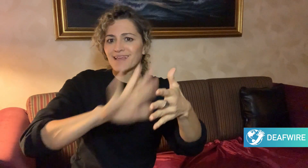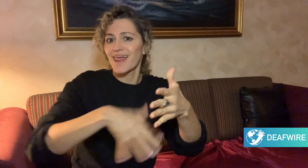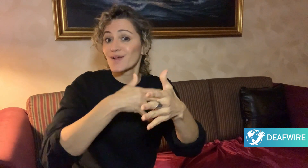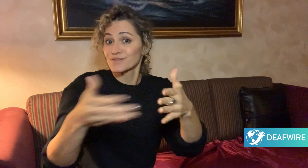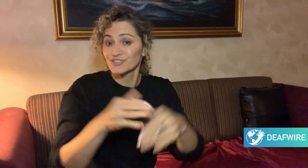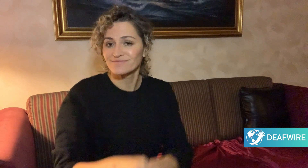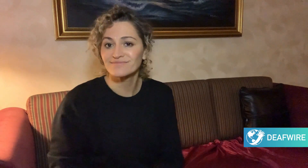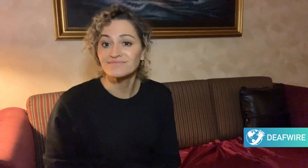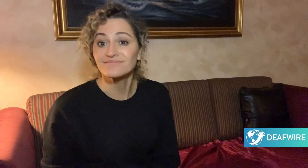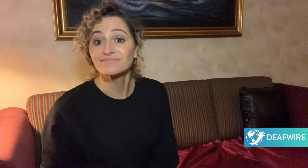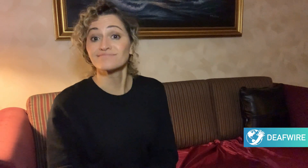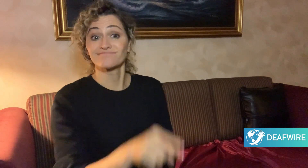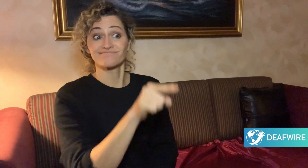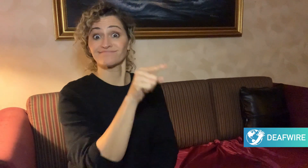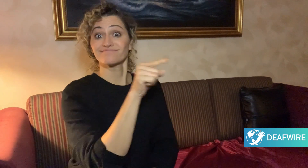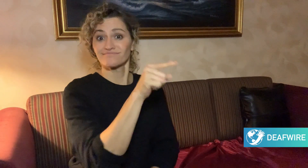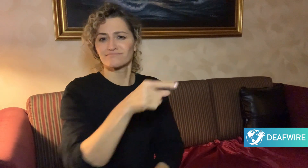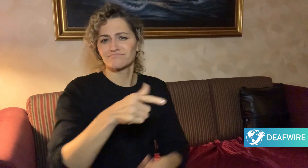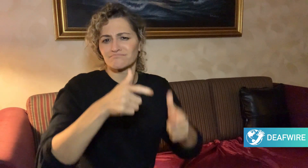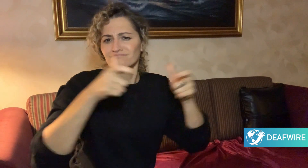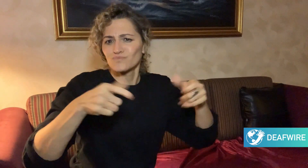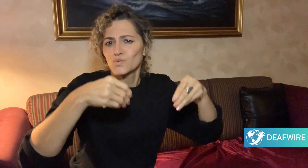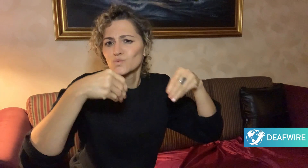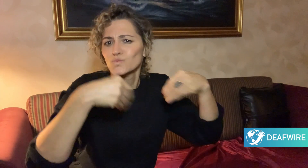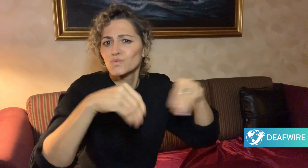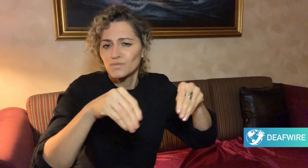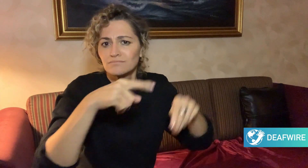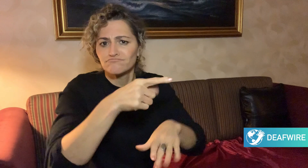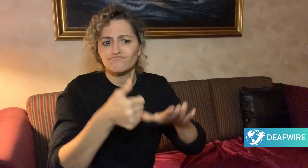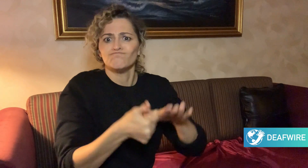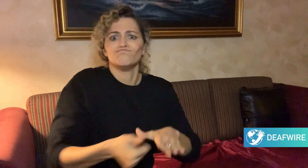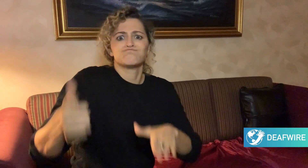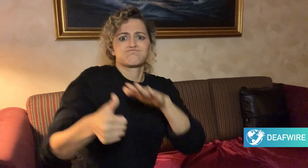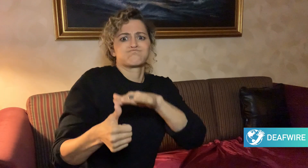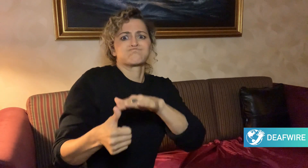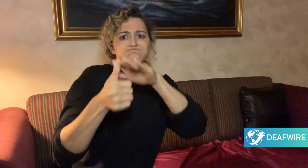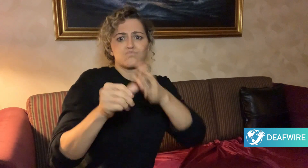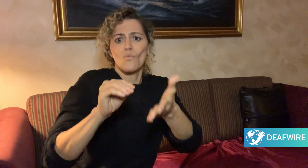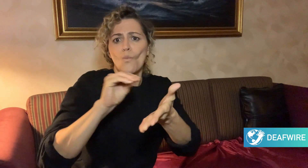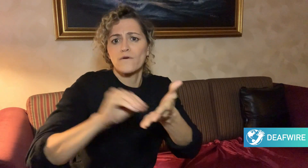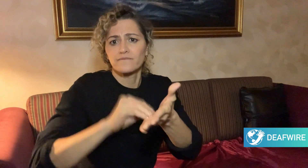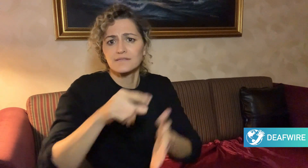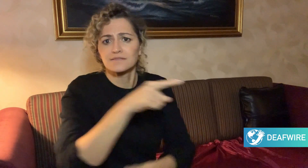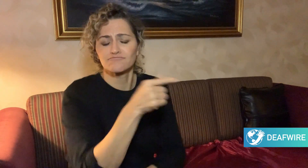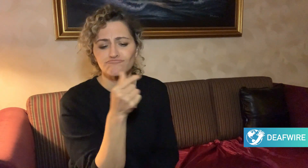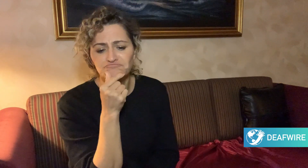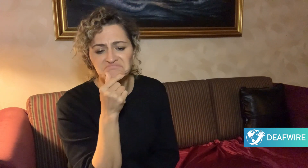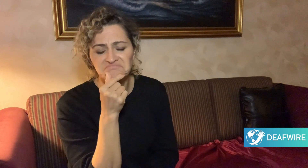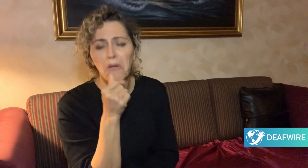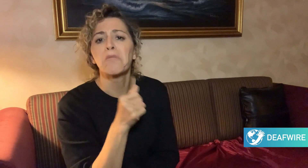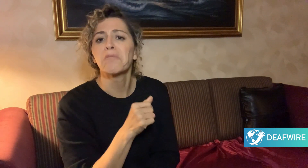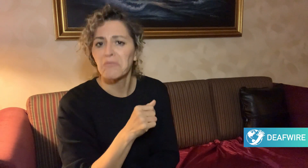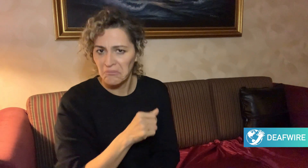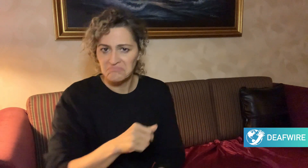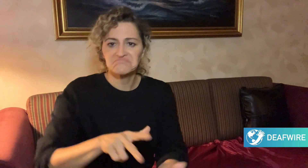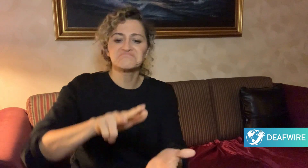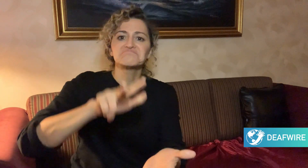head office approved the initiative, and the manager